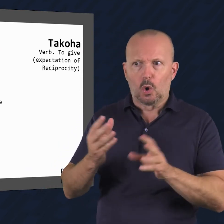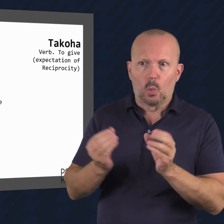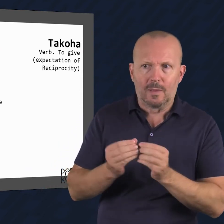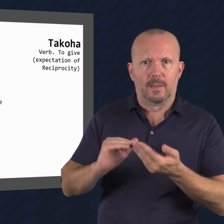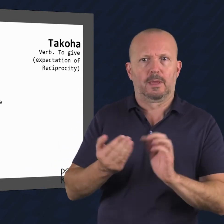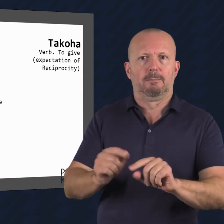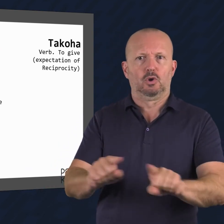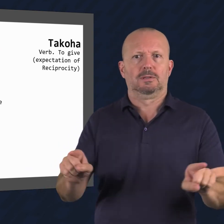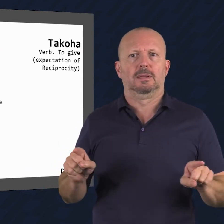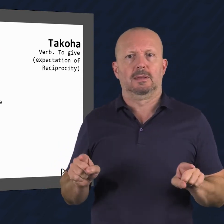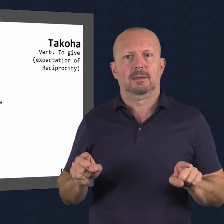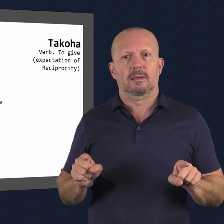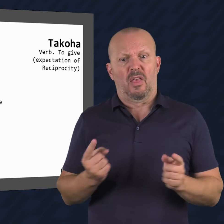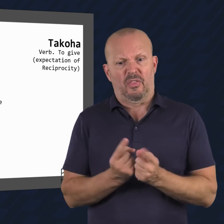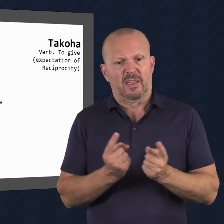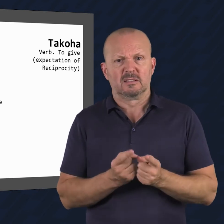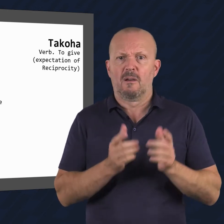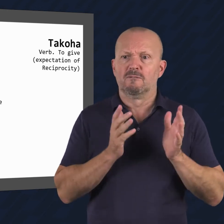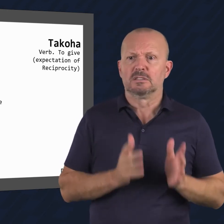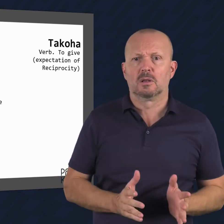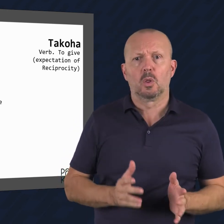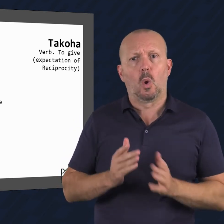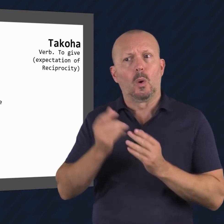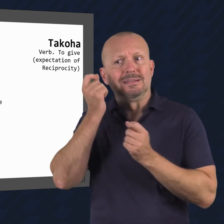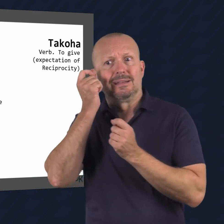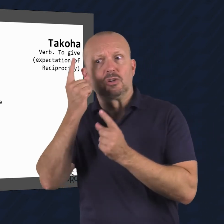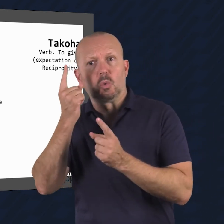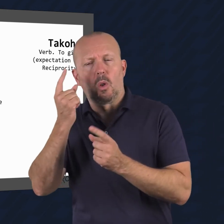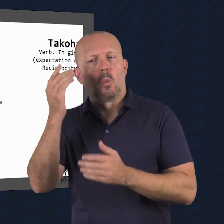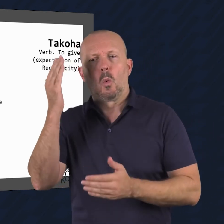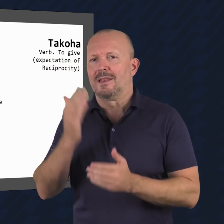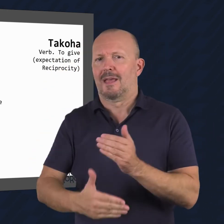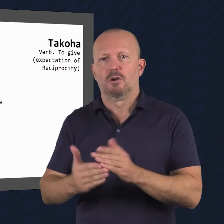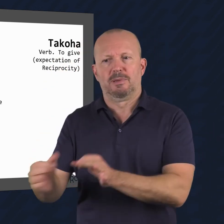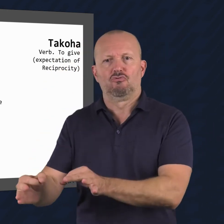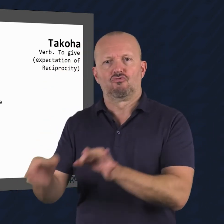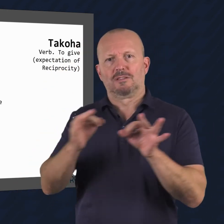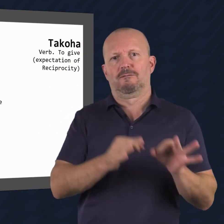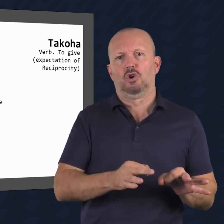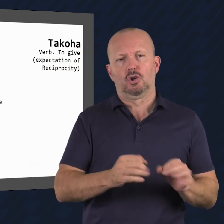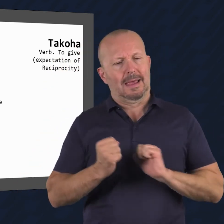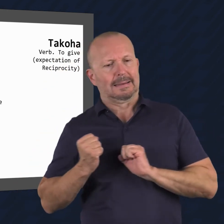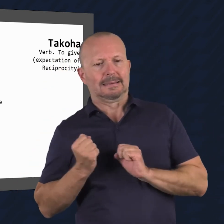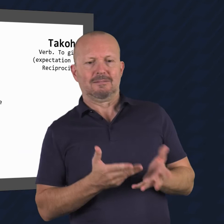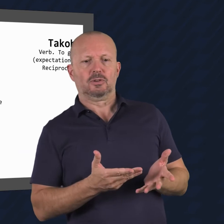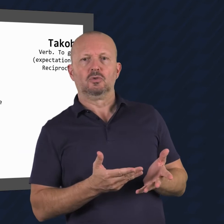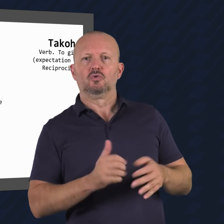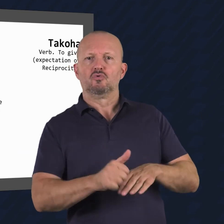Physical or intellectual ownership will never be transferred to Tauranga City Libraries using the MOU,